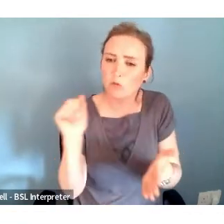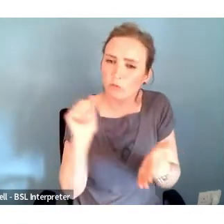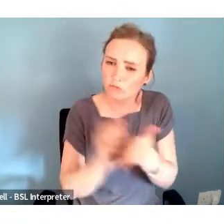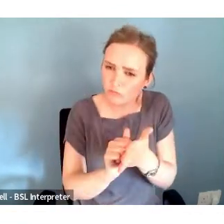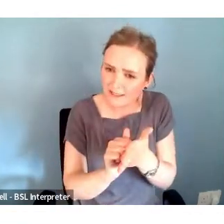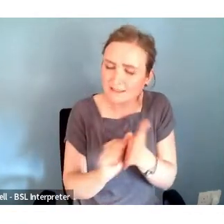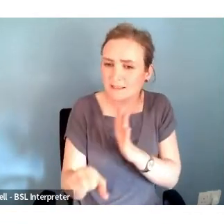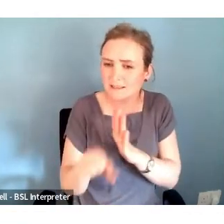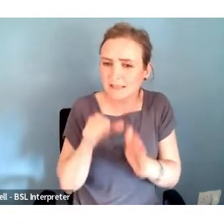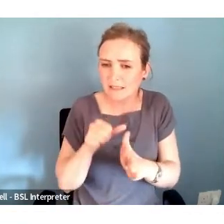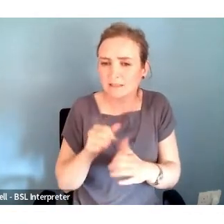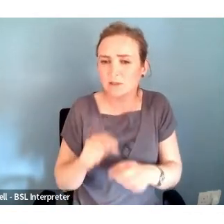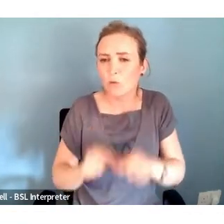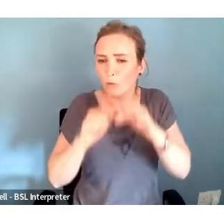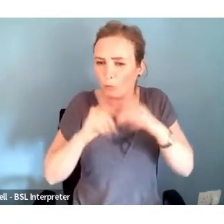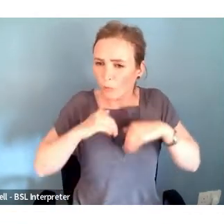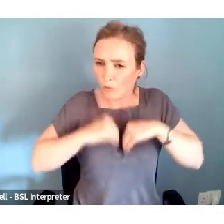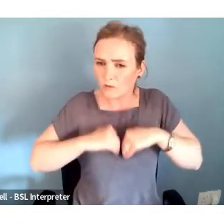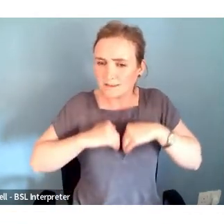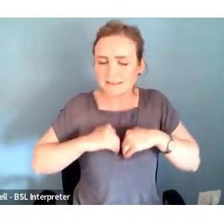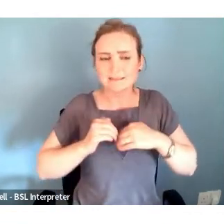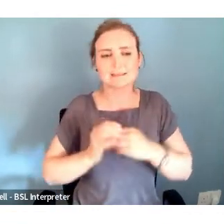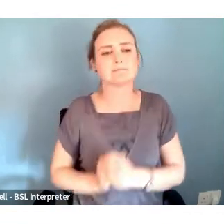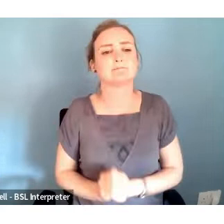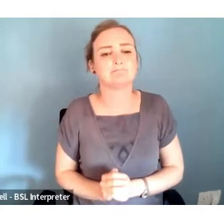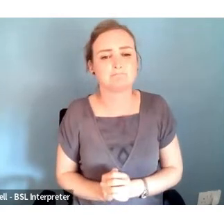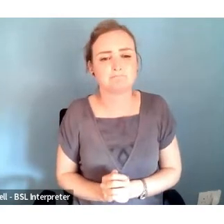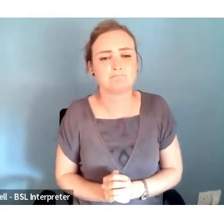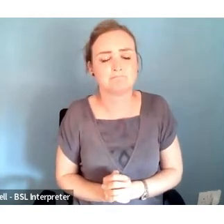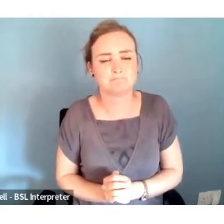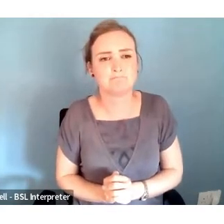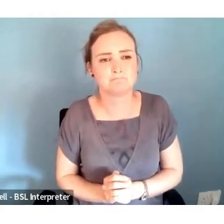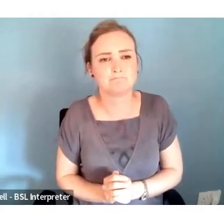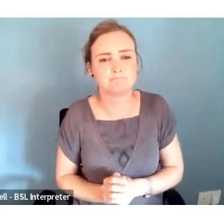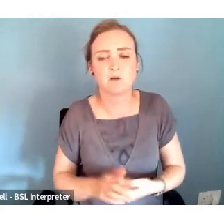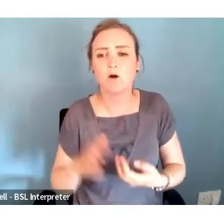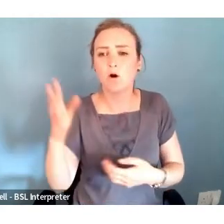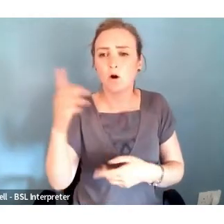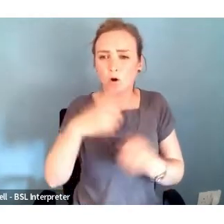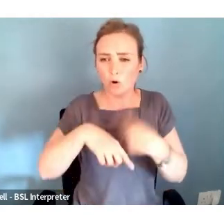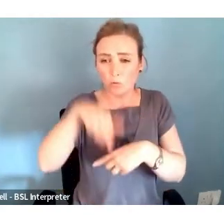know about disabled candidate is that we are probably too good at